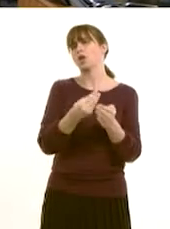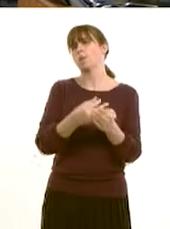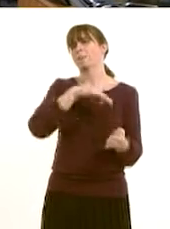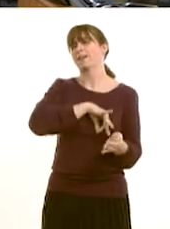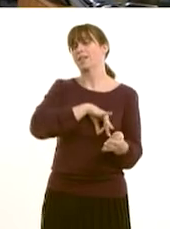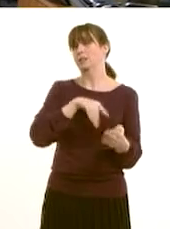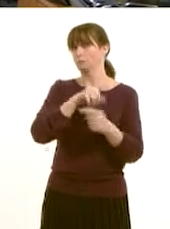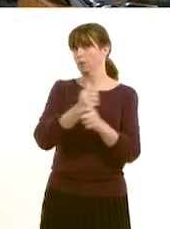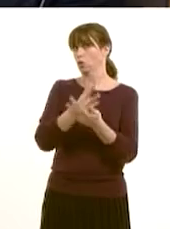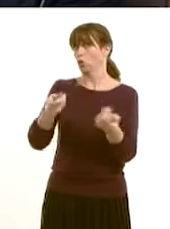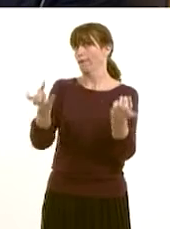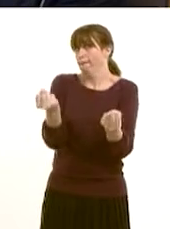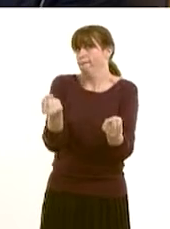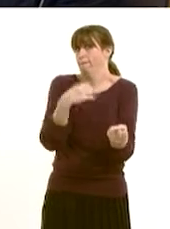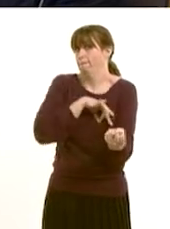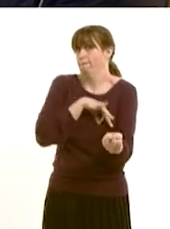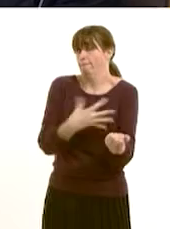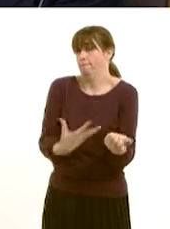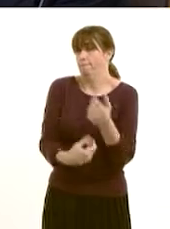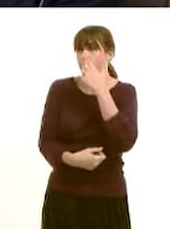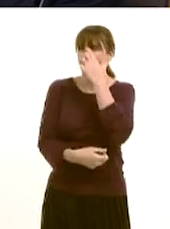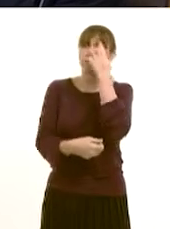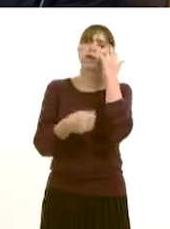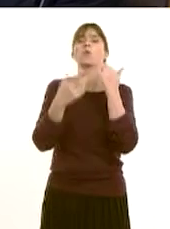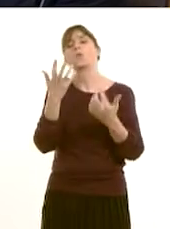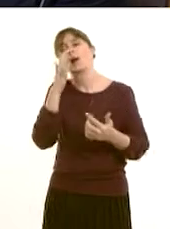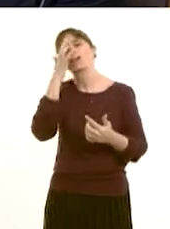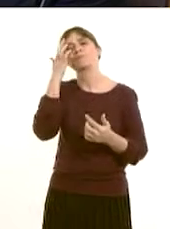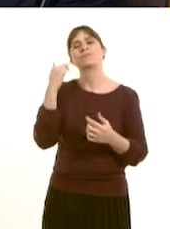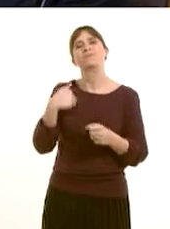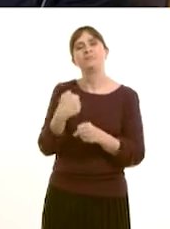Carwyn Jones: It would be much easier for us as a Government to be able to facilitate